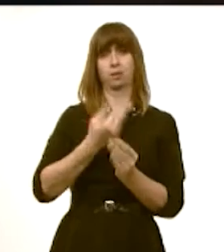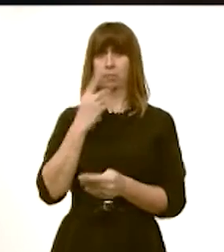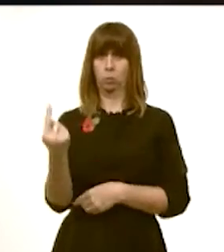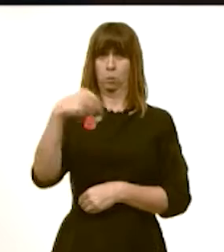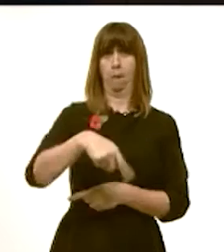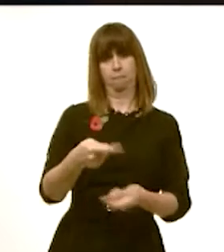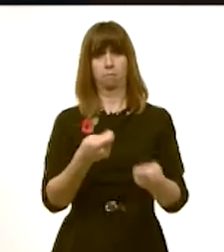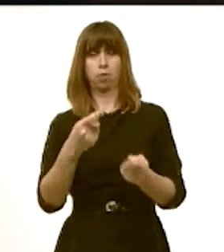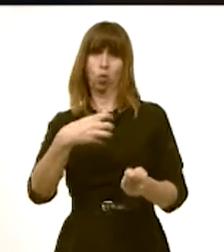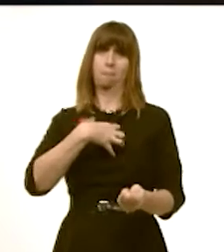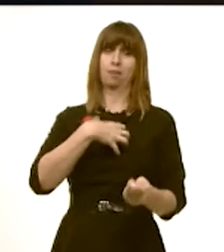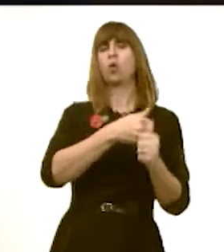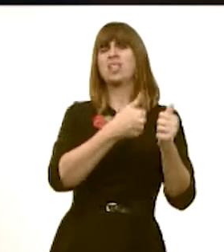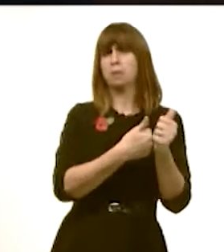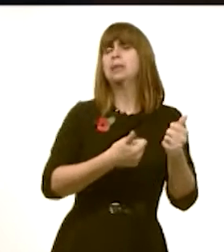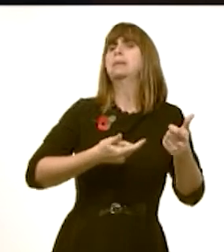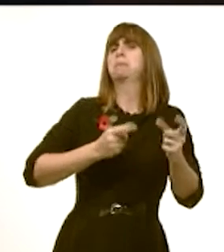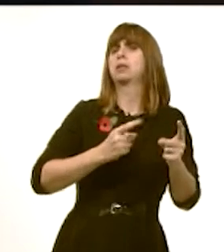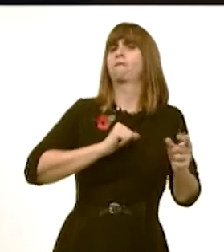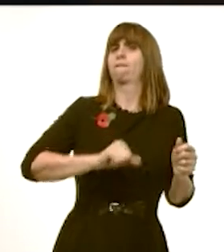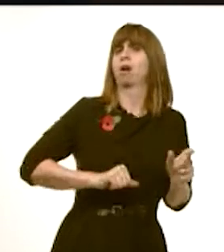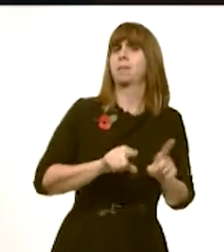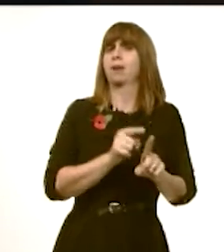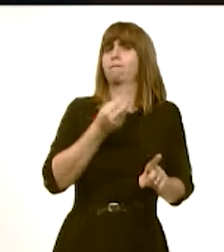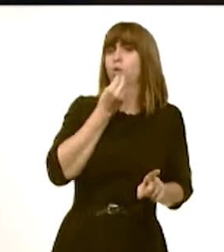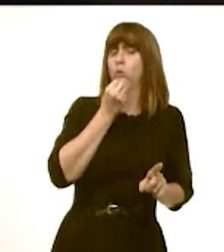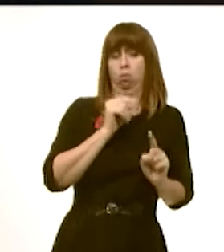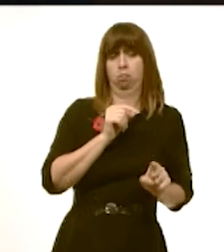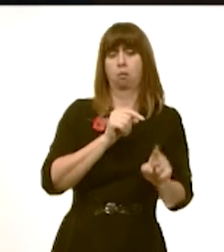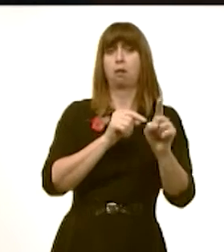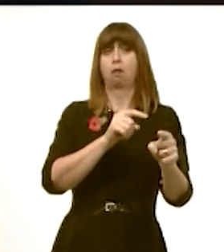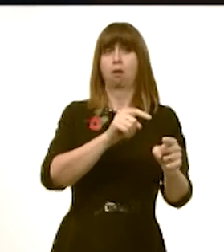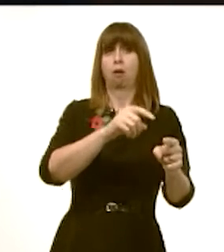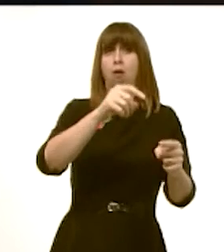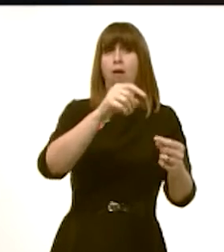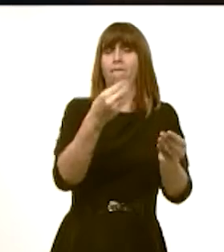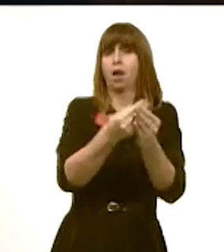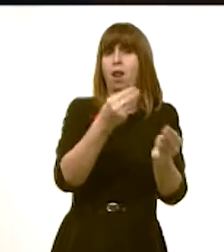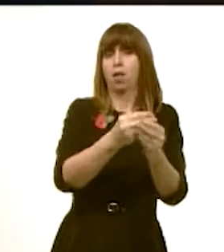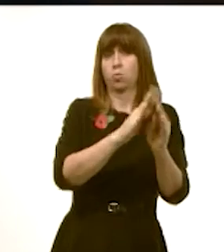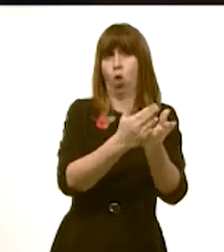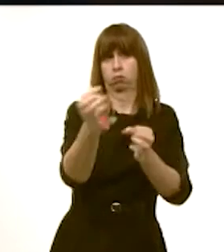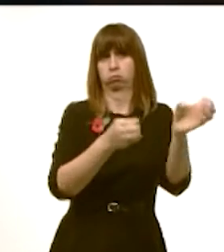Minister for Farming and Food, key stakeholders in the finance sector and the farming unions